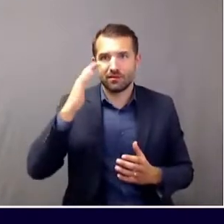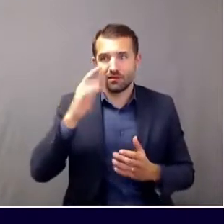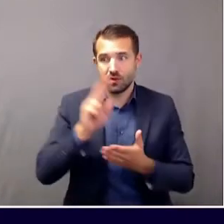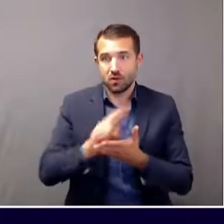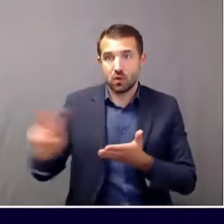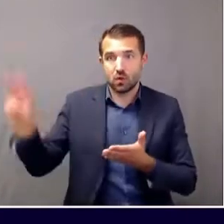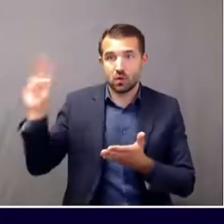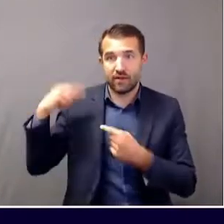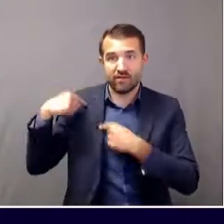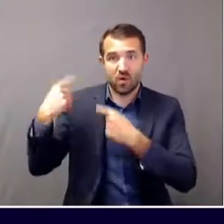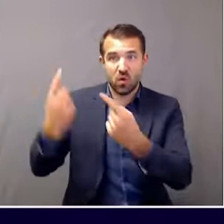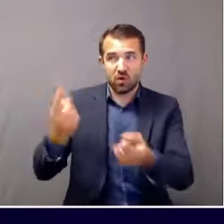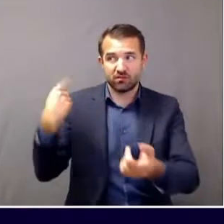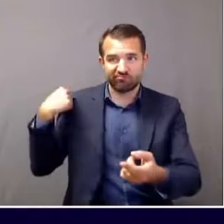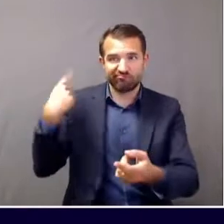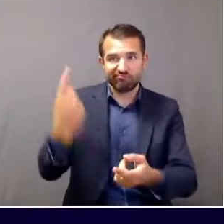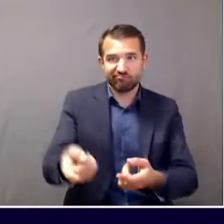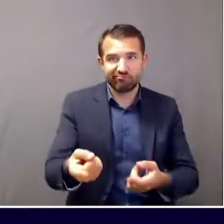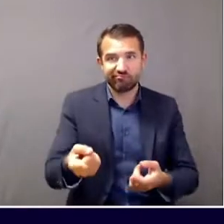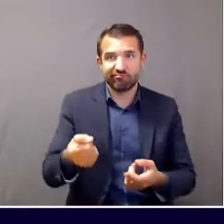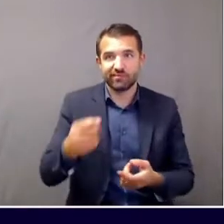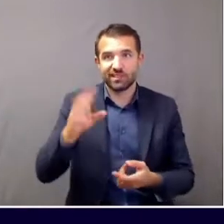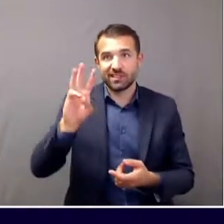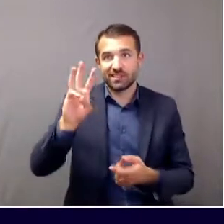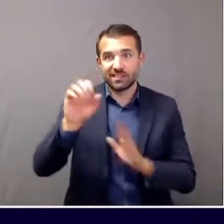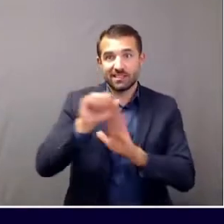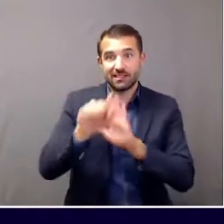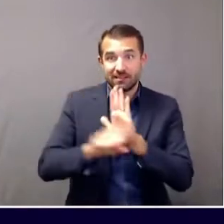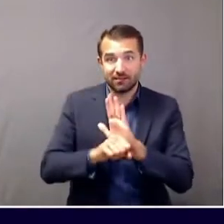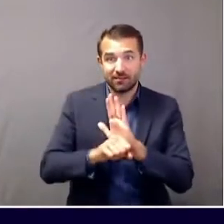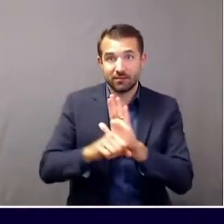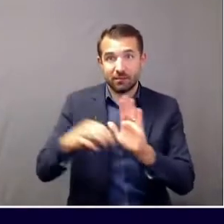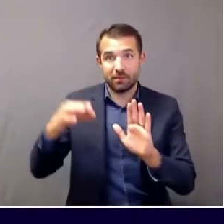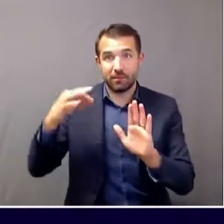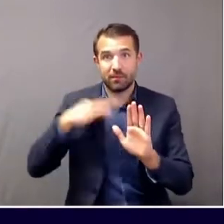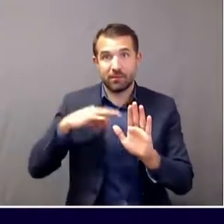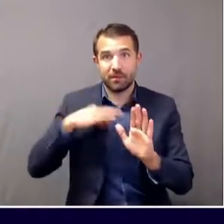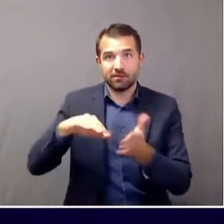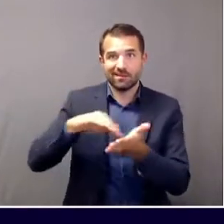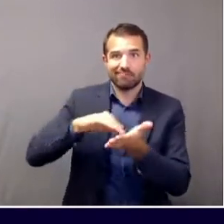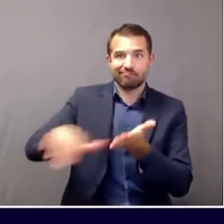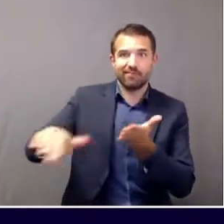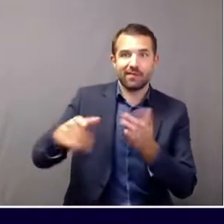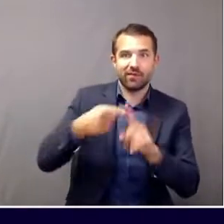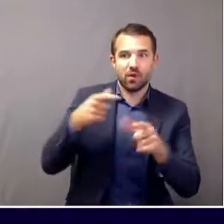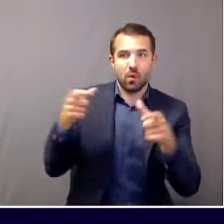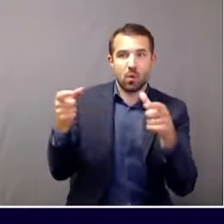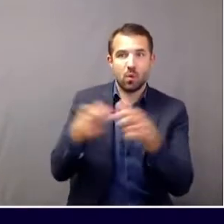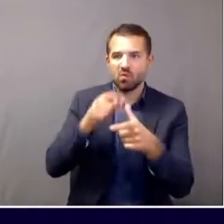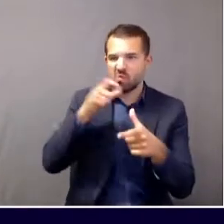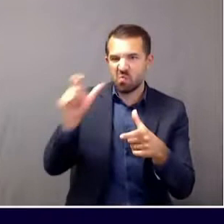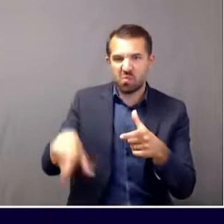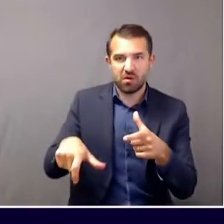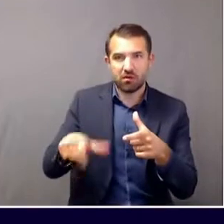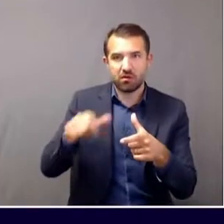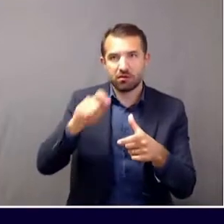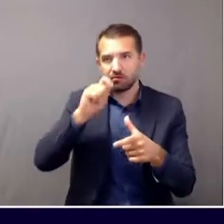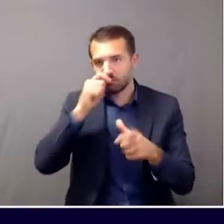exams from the vaccine the